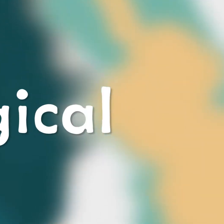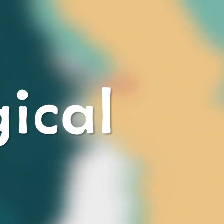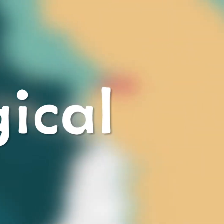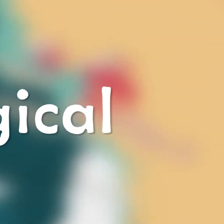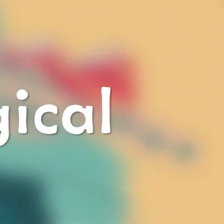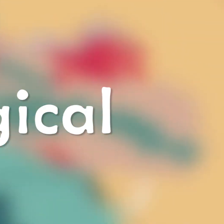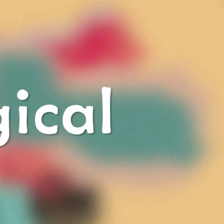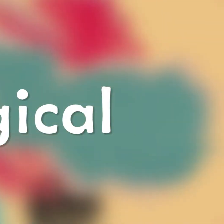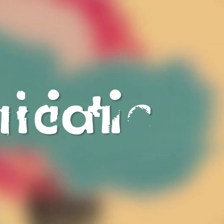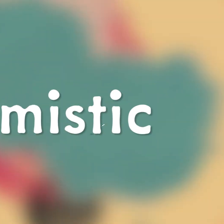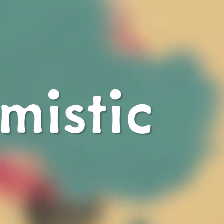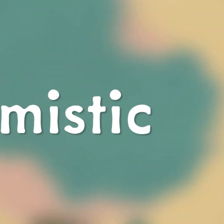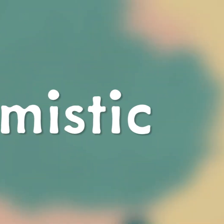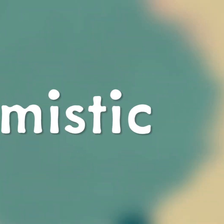logical, optimistic,